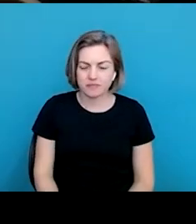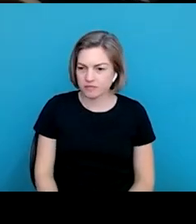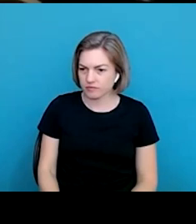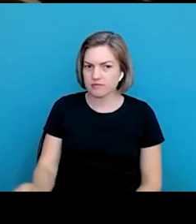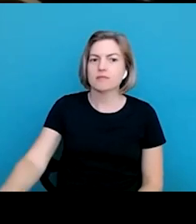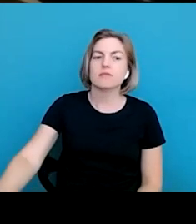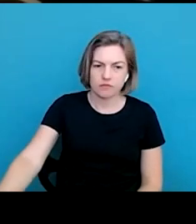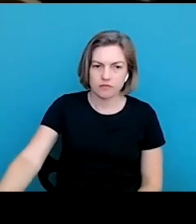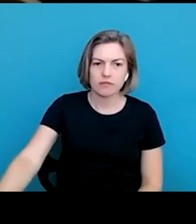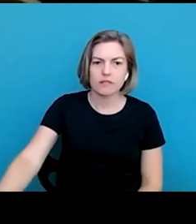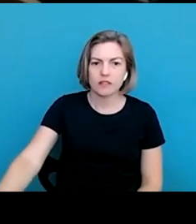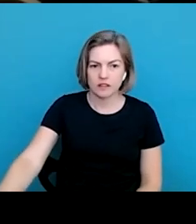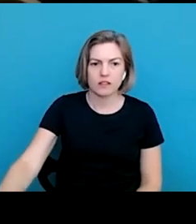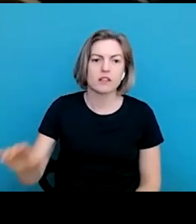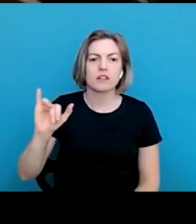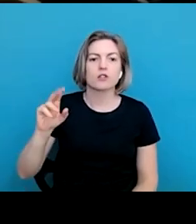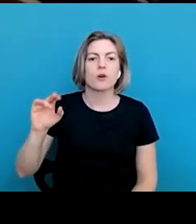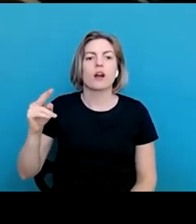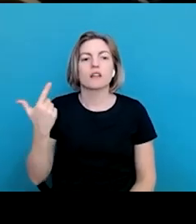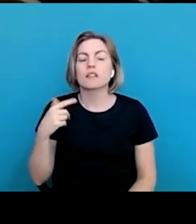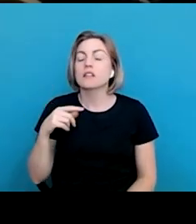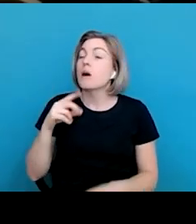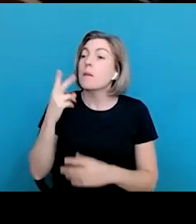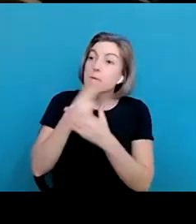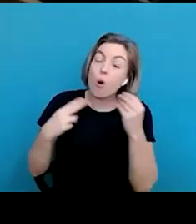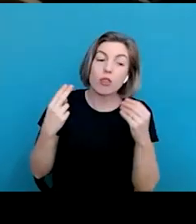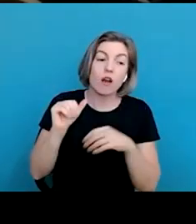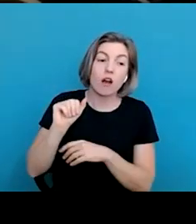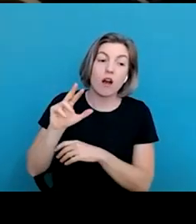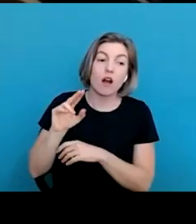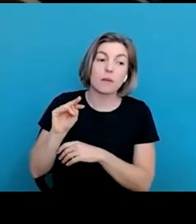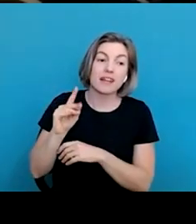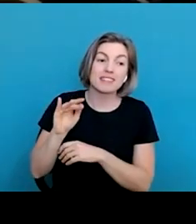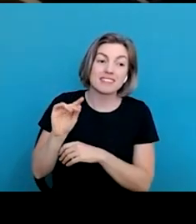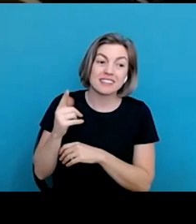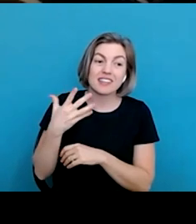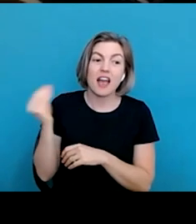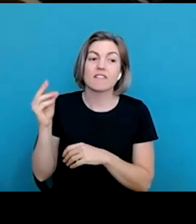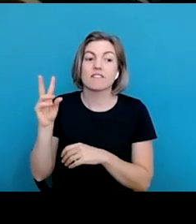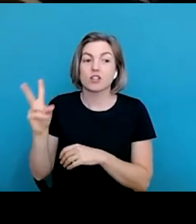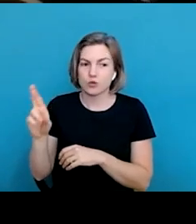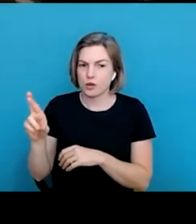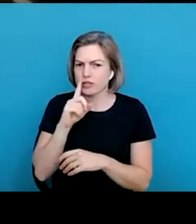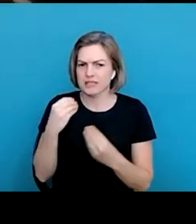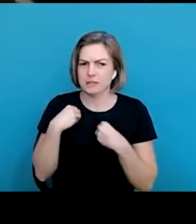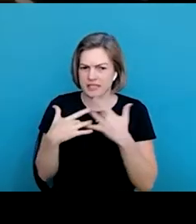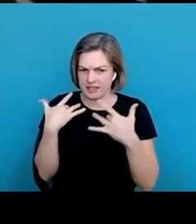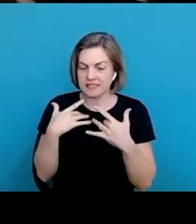Actually, so I think both augmented and virtual reality excited me in different ways because